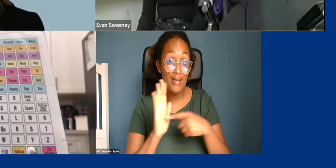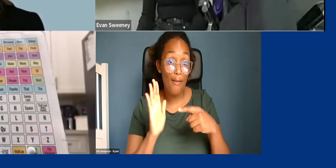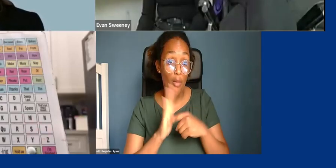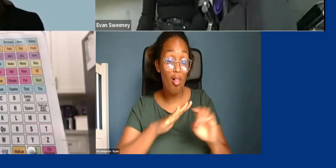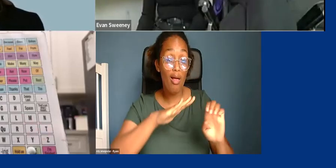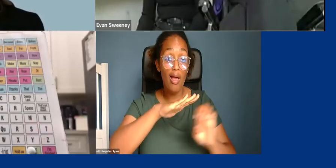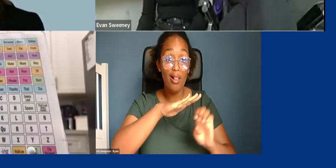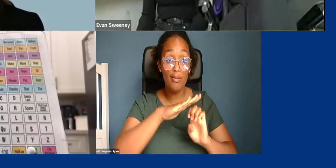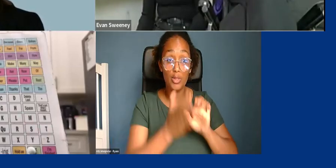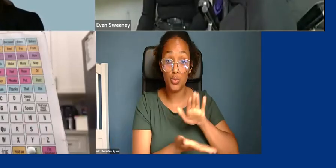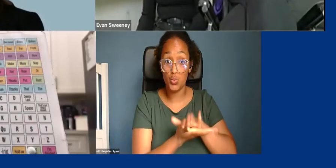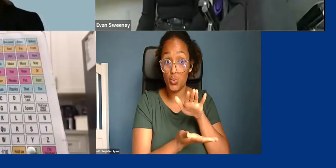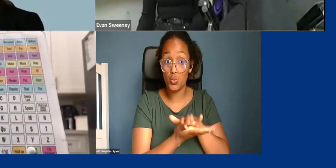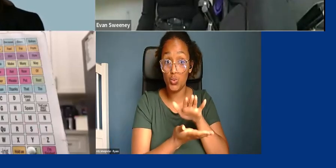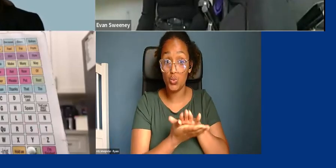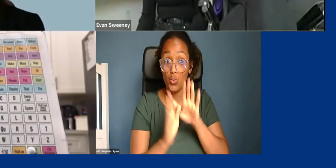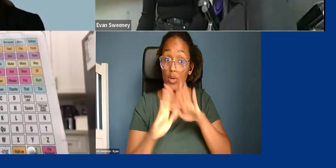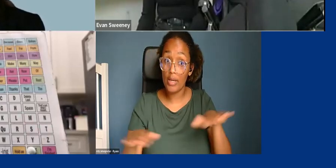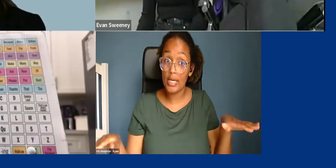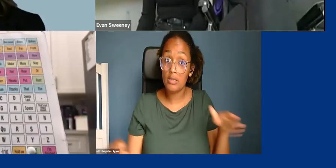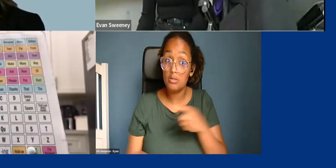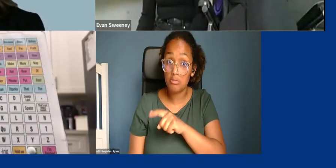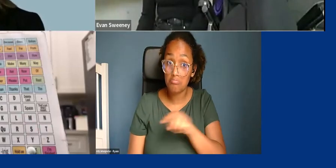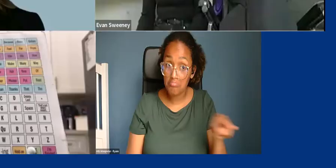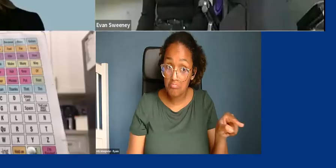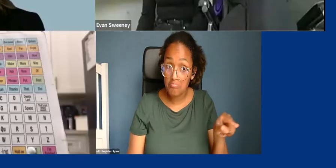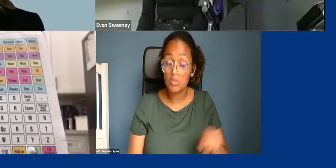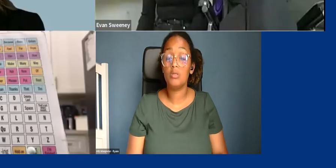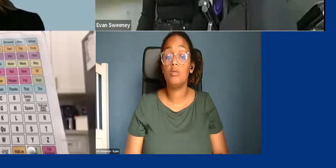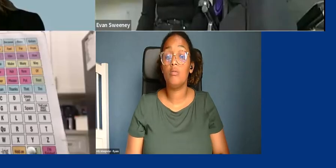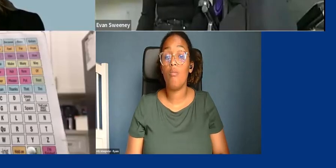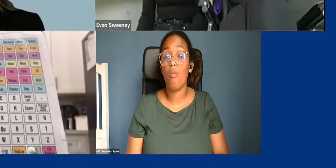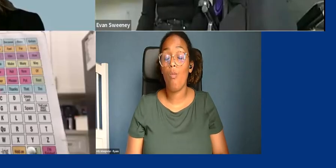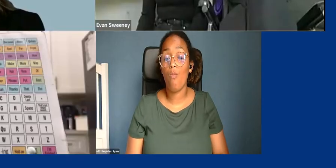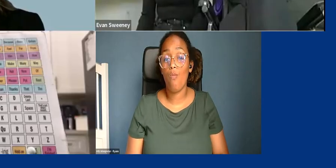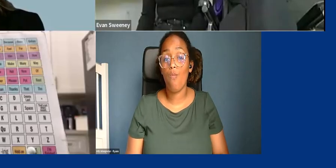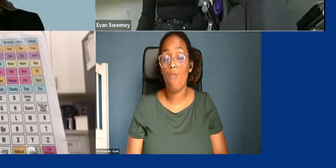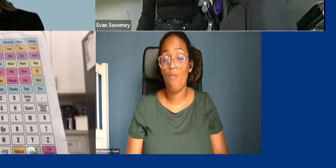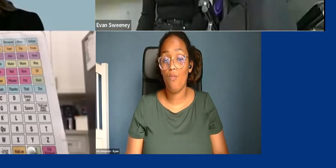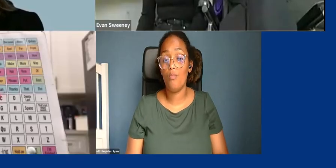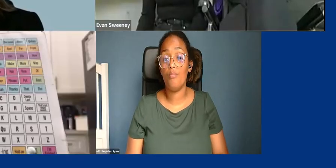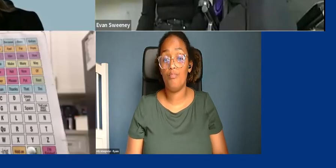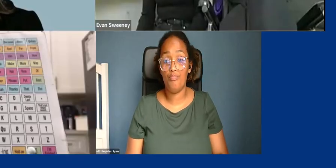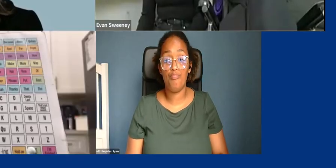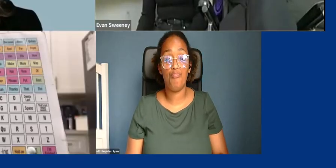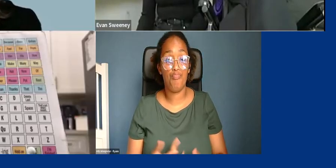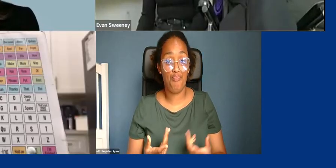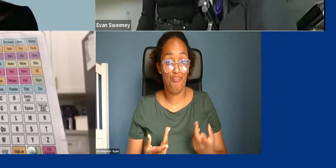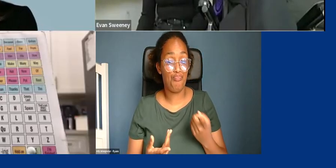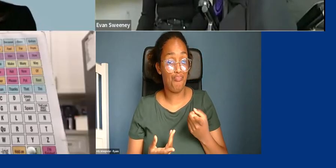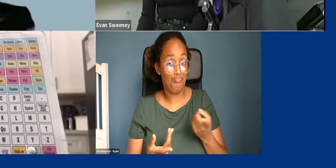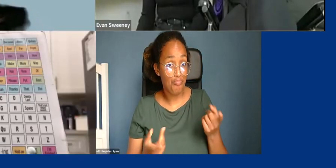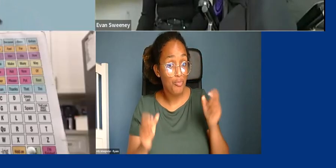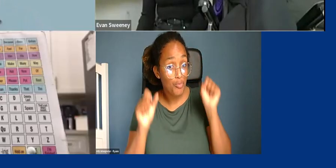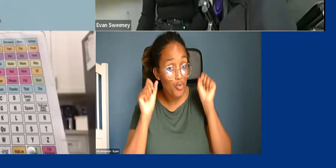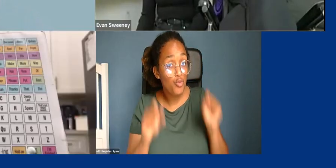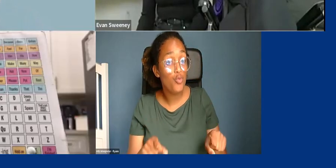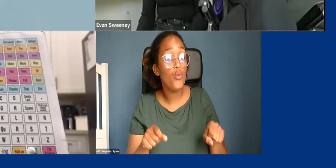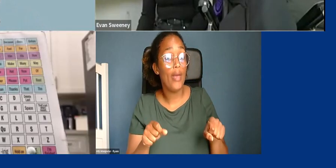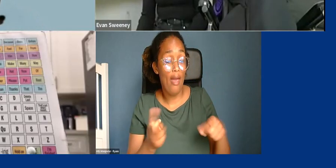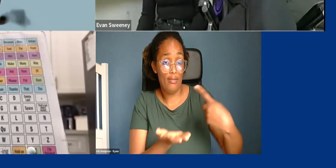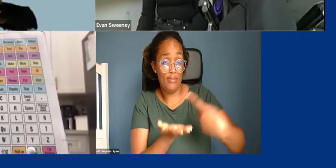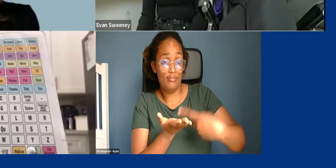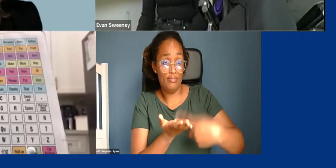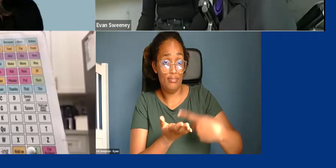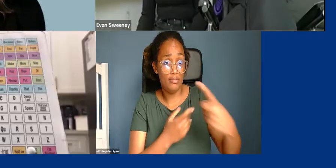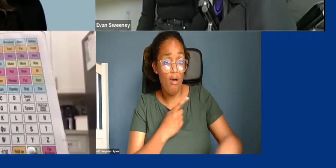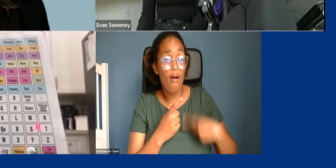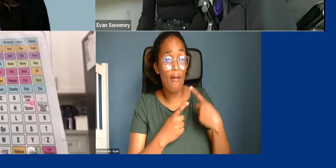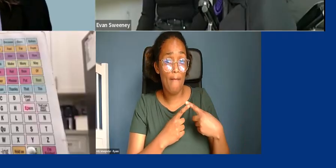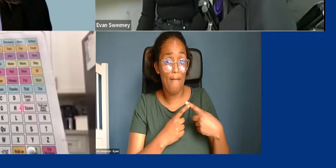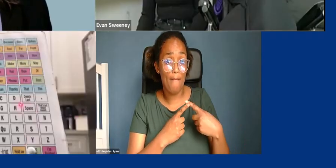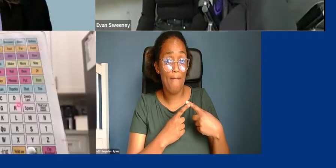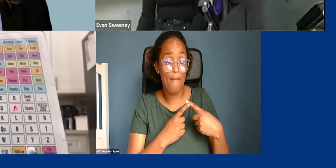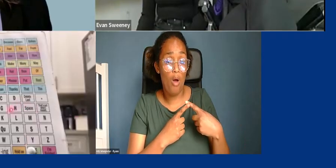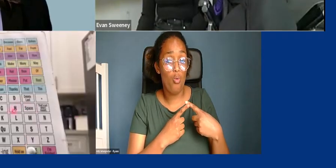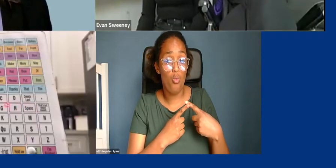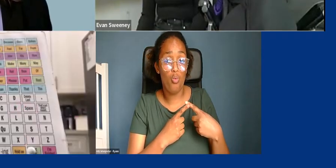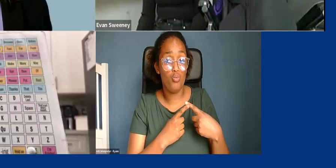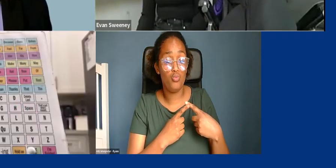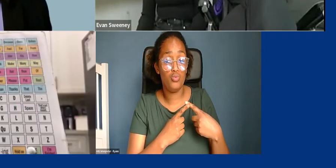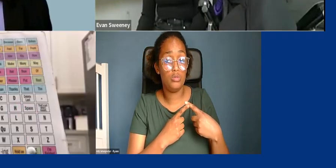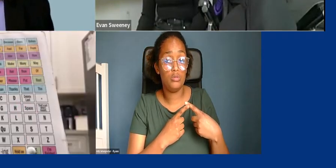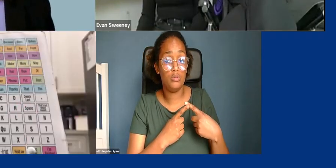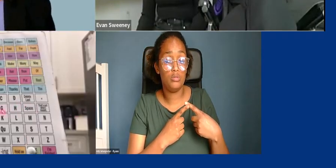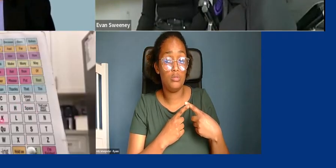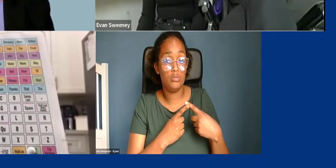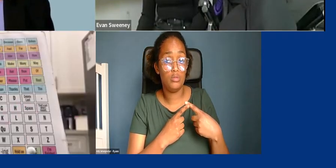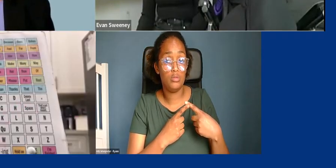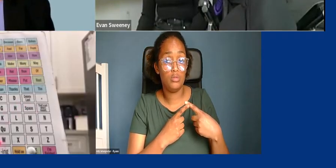kids, you can talk about what H, A,